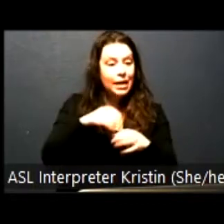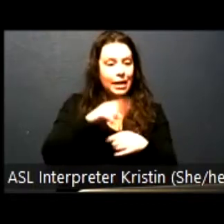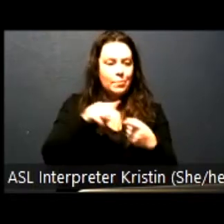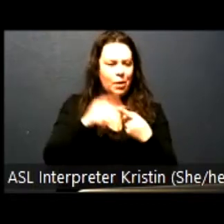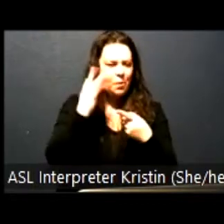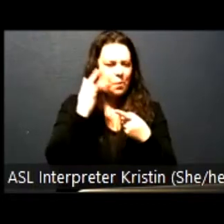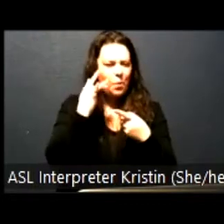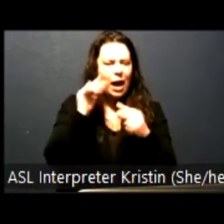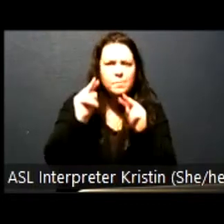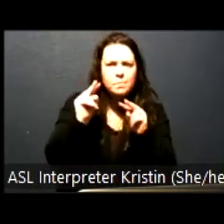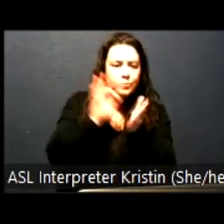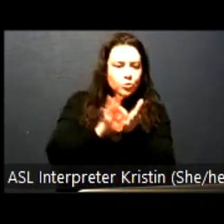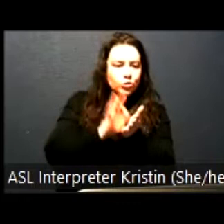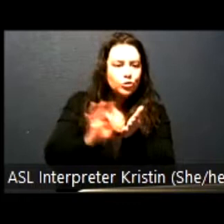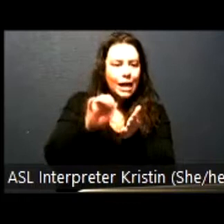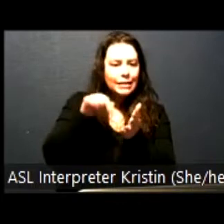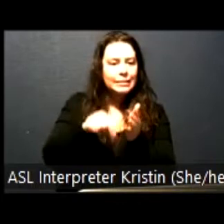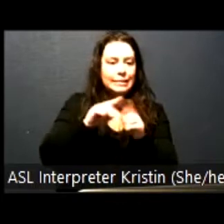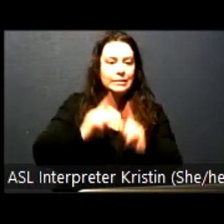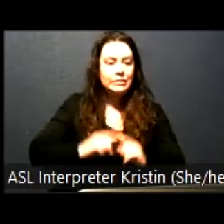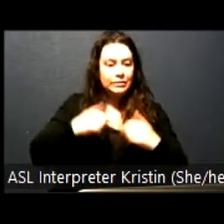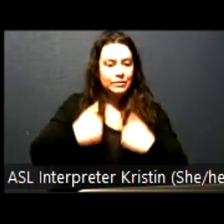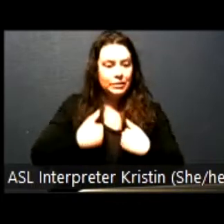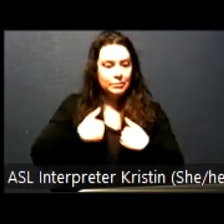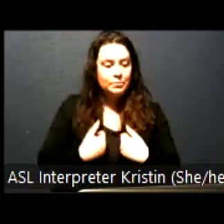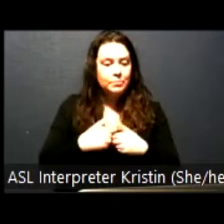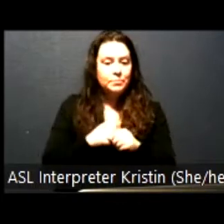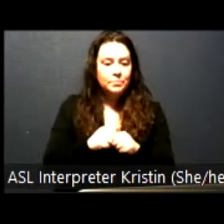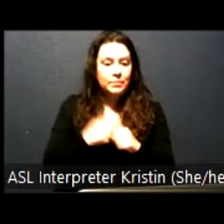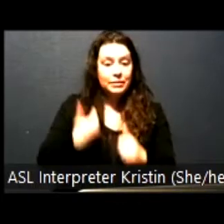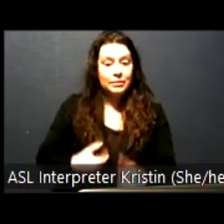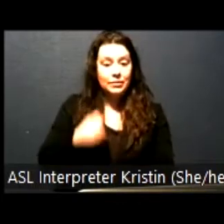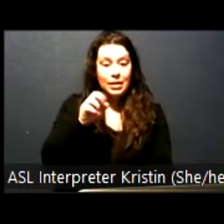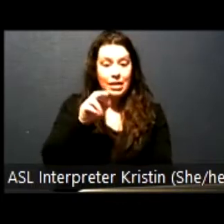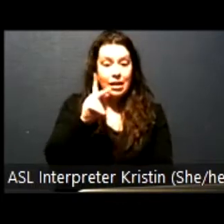National Zoo and Conservation Biology Institute, my pronouns are she/her, and I’m going to be your